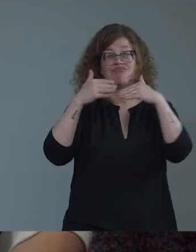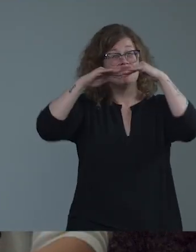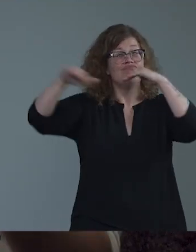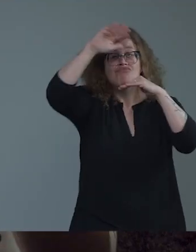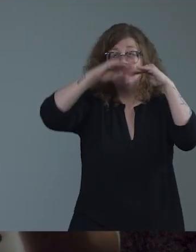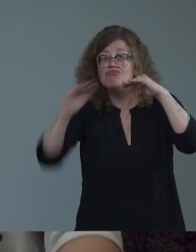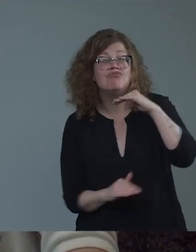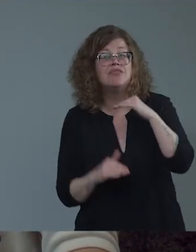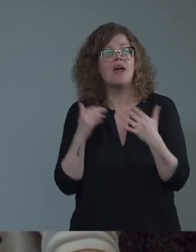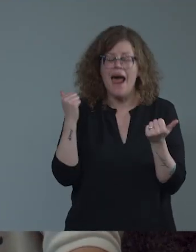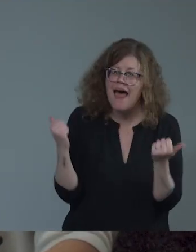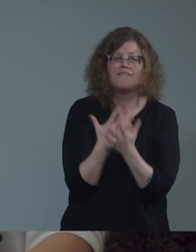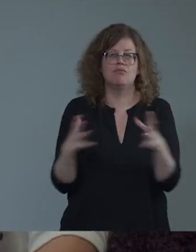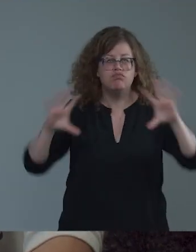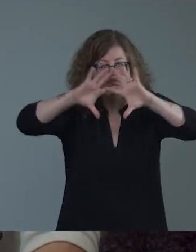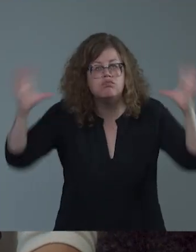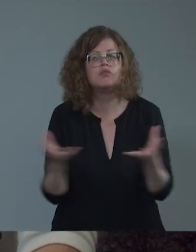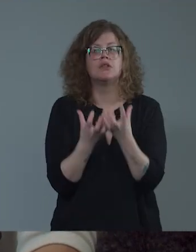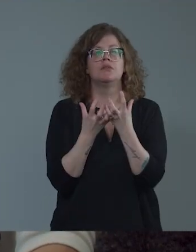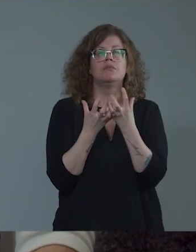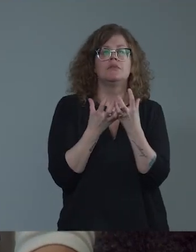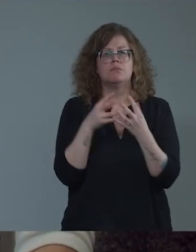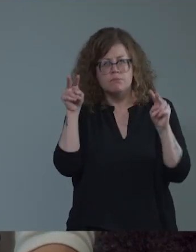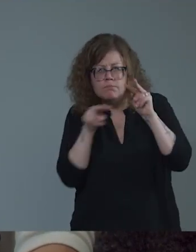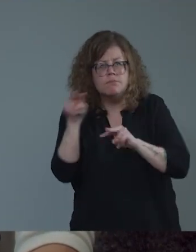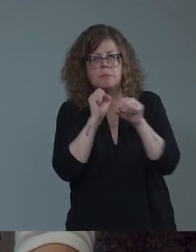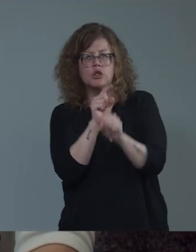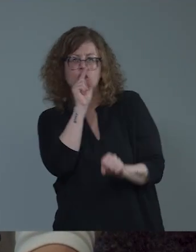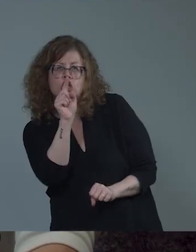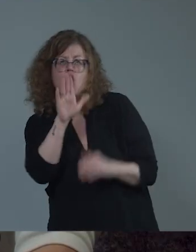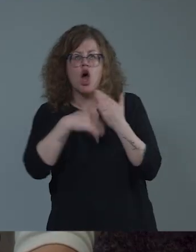I keep on referring to that any industry thing, is who you know and the relationships you build.